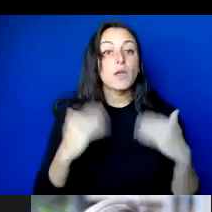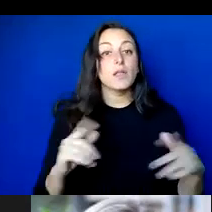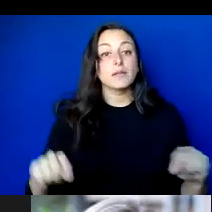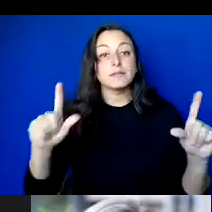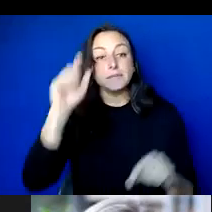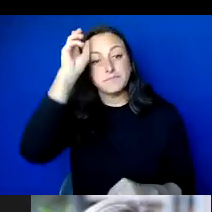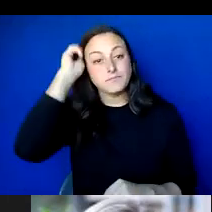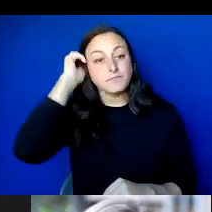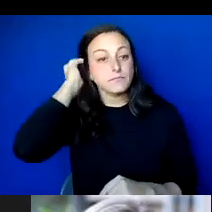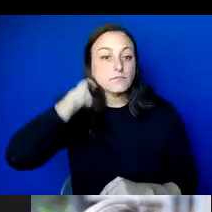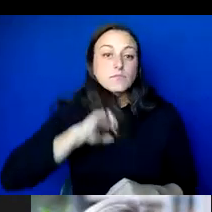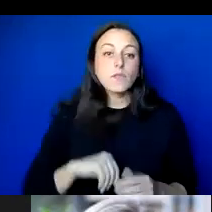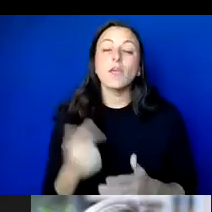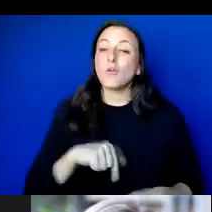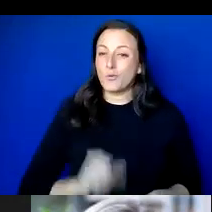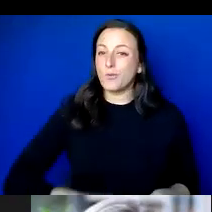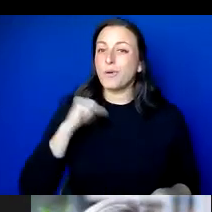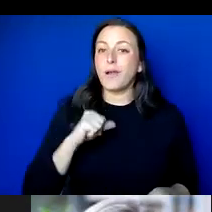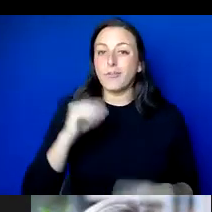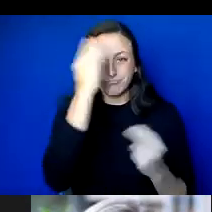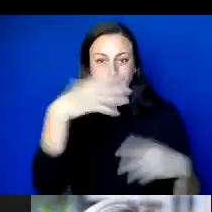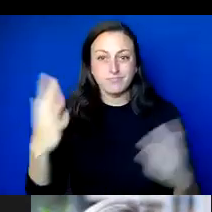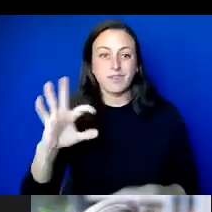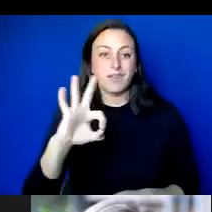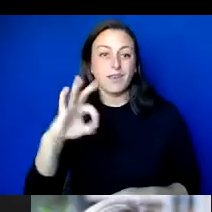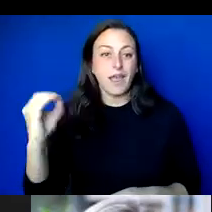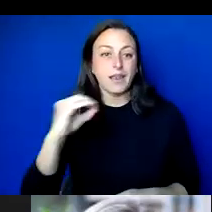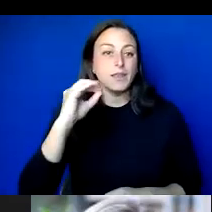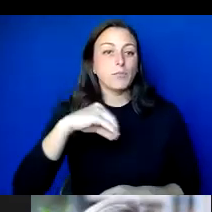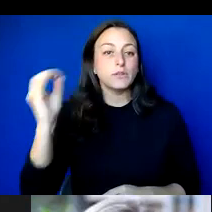So we're proud to say that 90% of moderate risk healthcare workers have received their